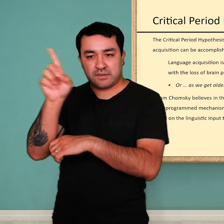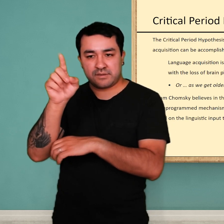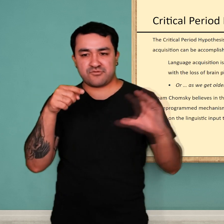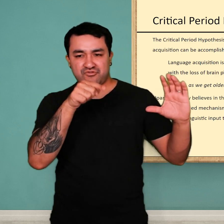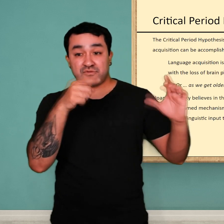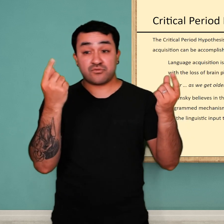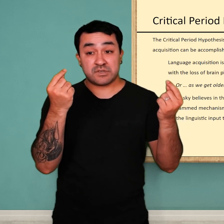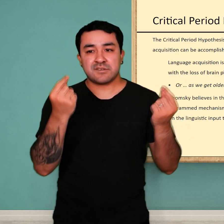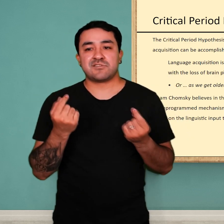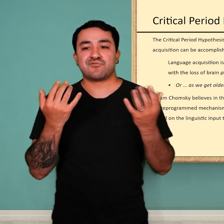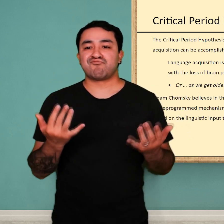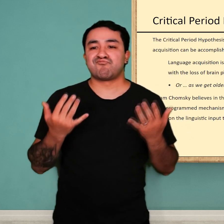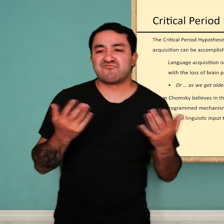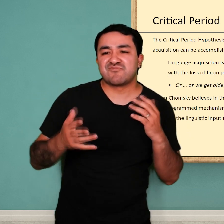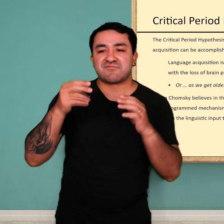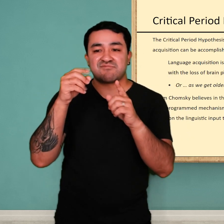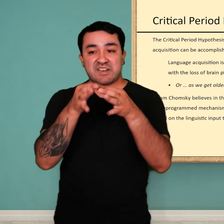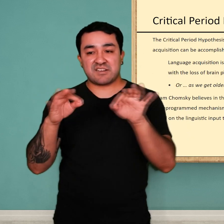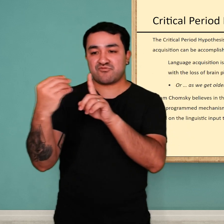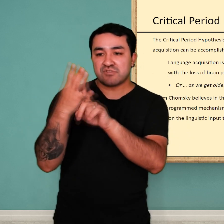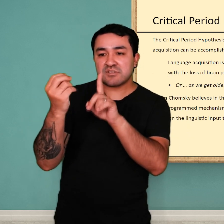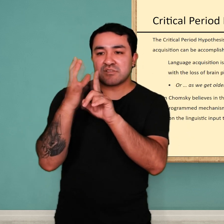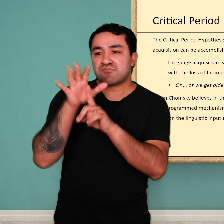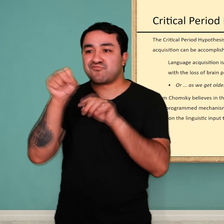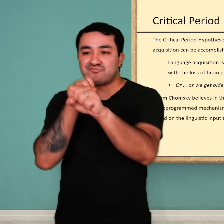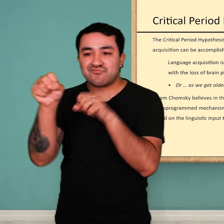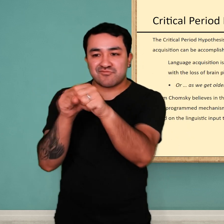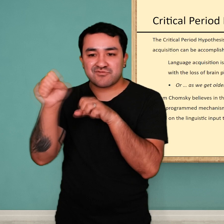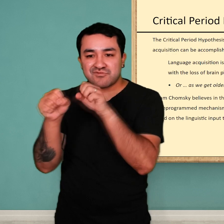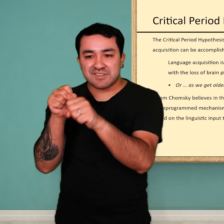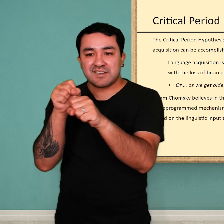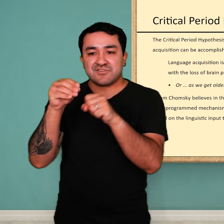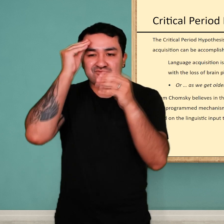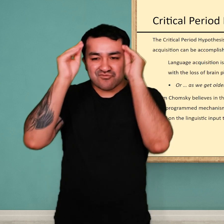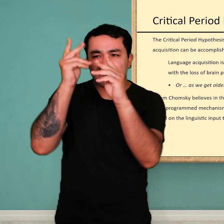mechanism to develop grammar based on linguistic input. For example,